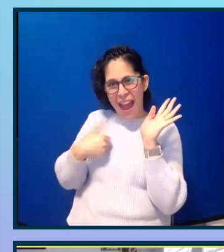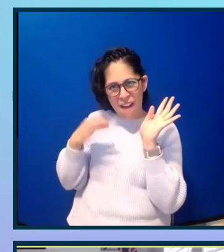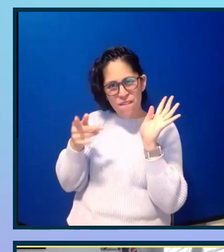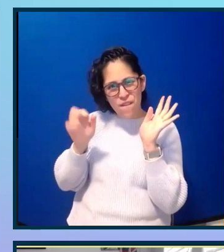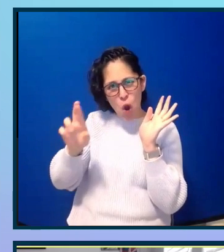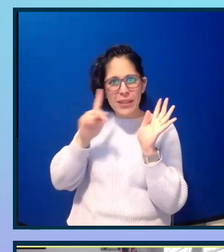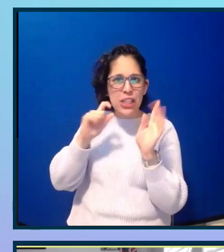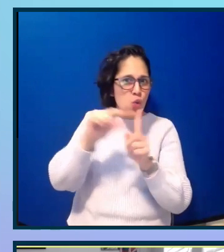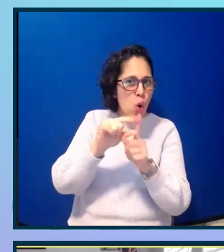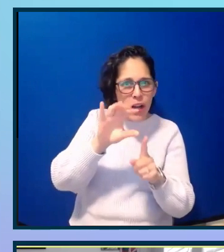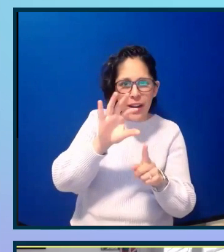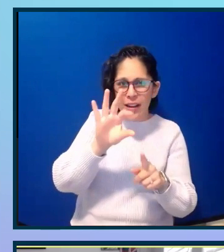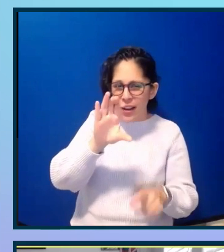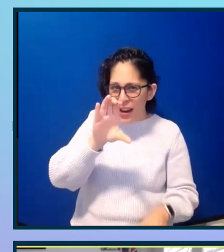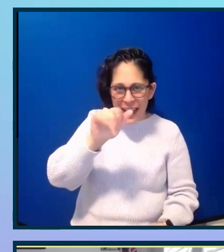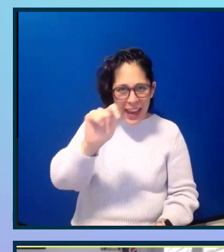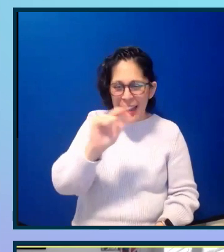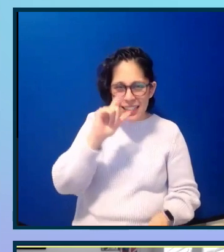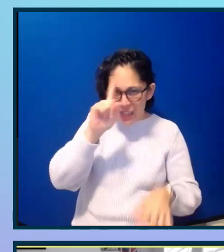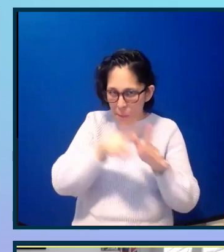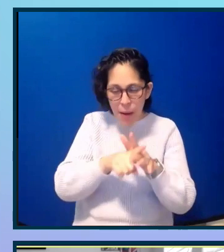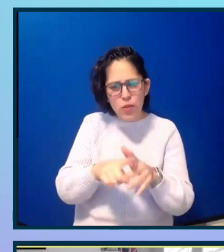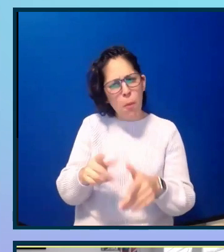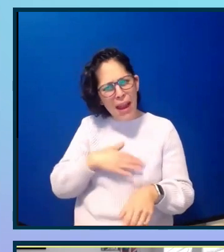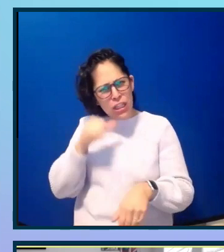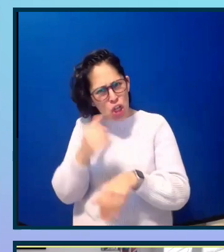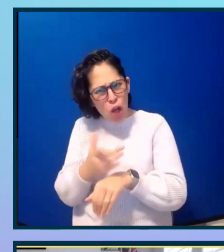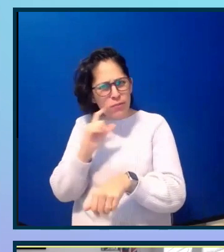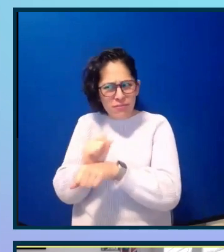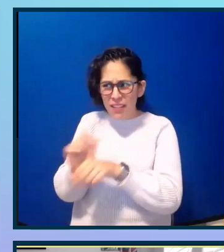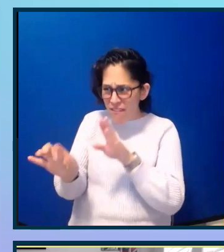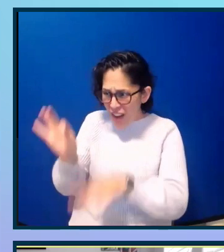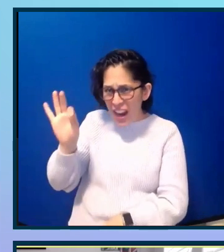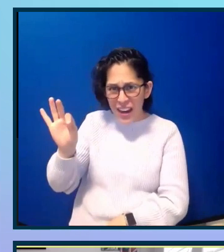So should she be able to find cats through furry things with whiskers?